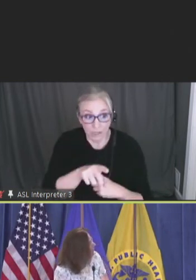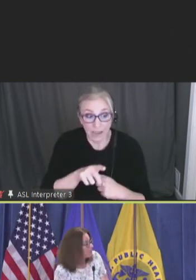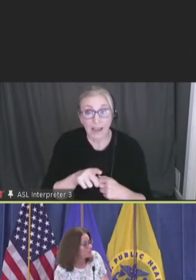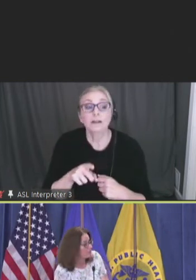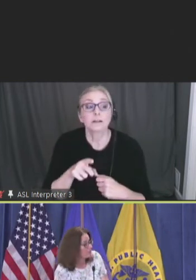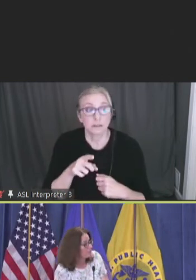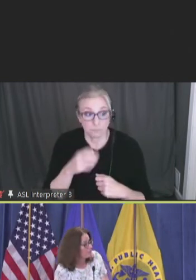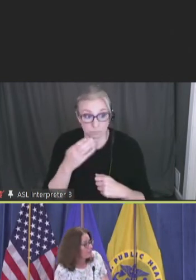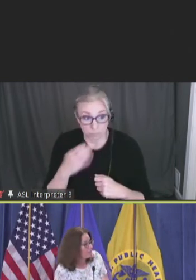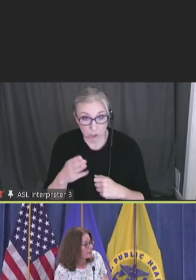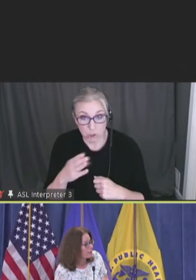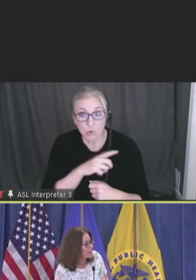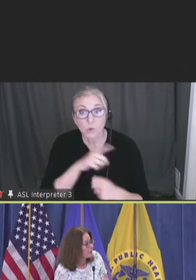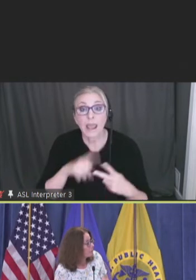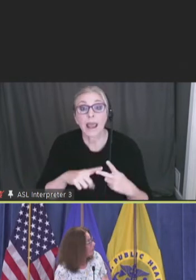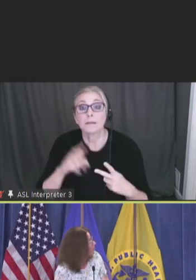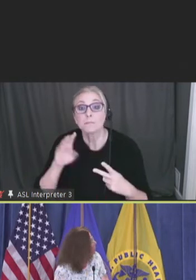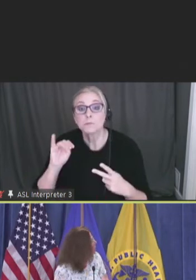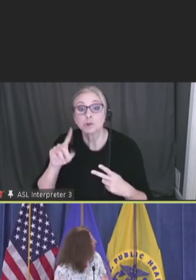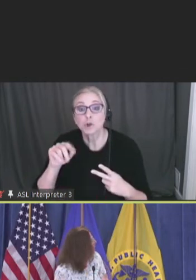blue -- for Moderna in blue.